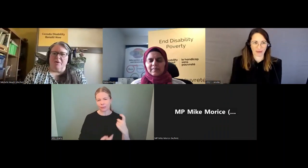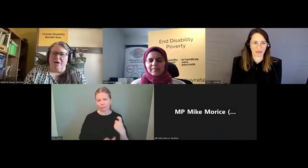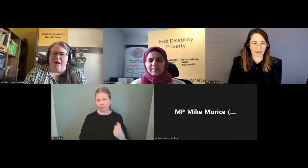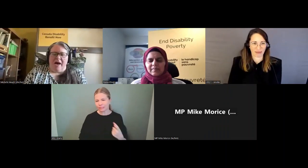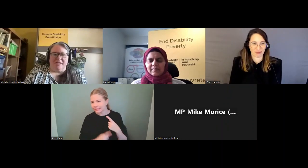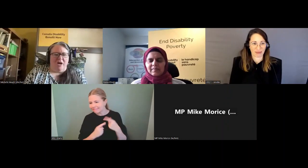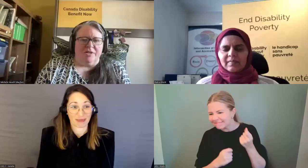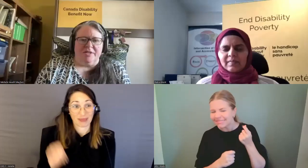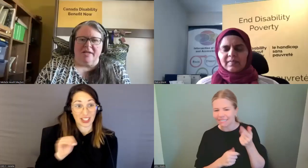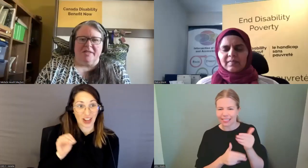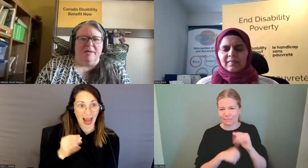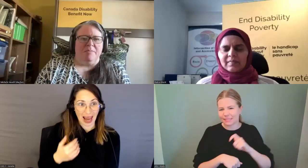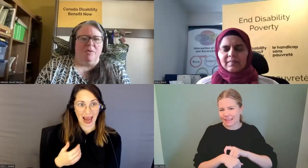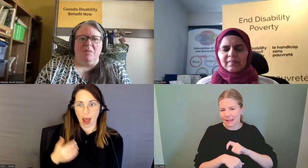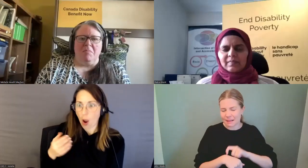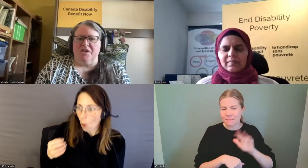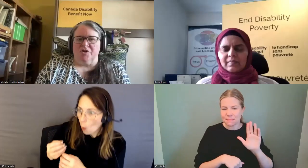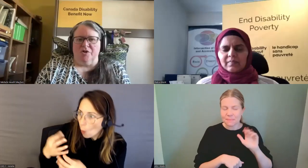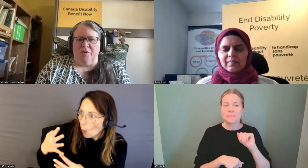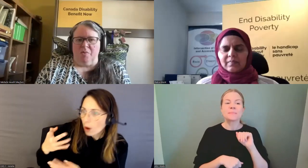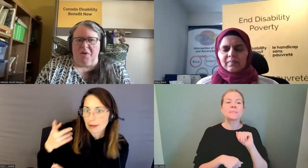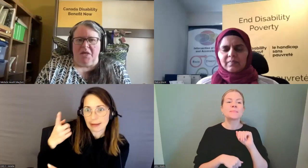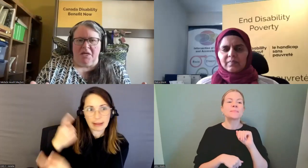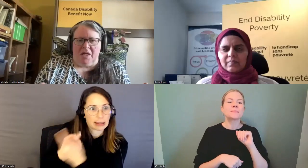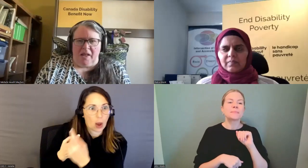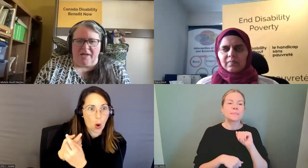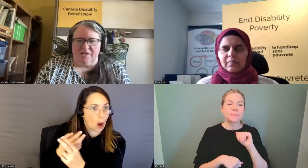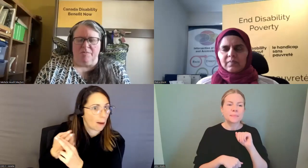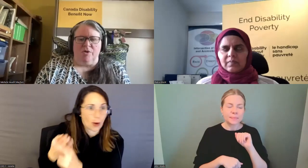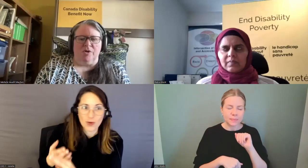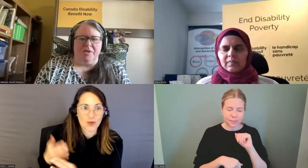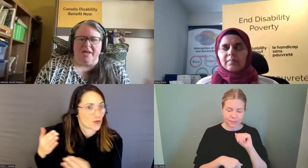I WILL ASK THE TECH TEAM THAT WE COLLECT THEM ALL.